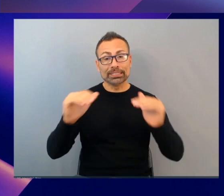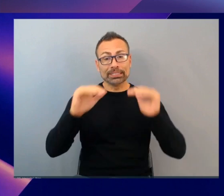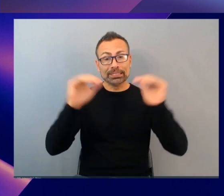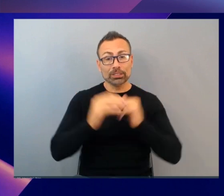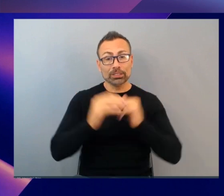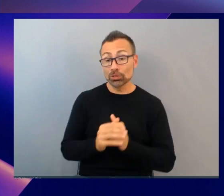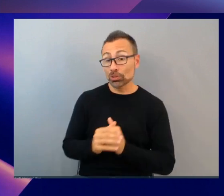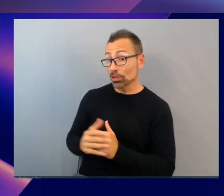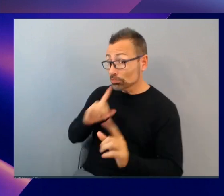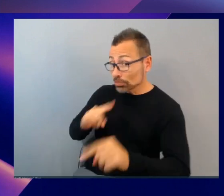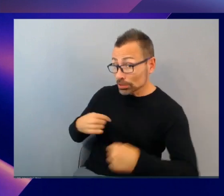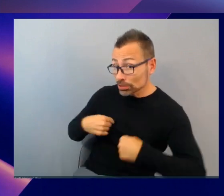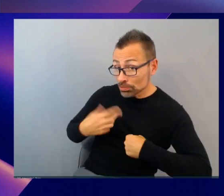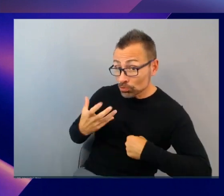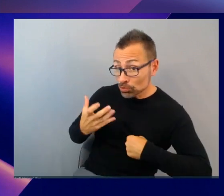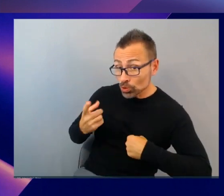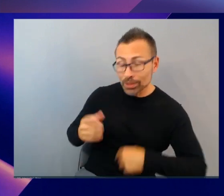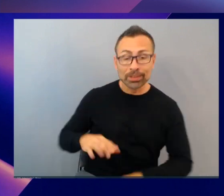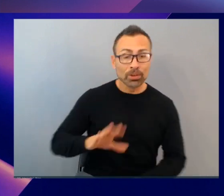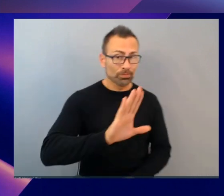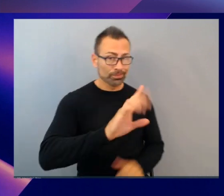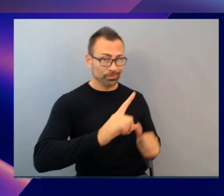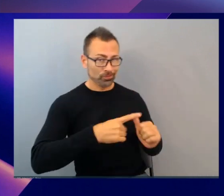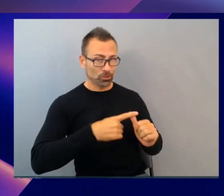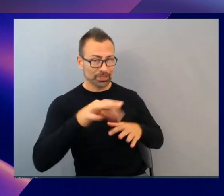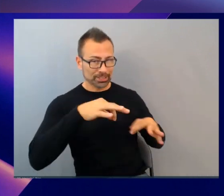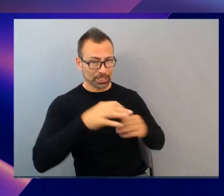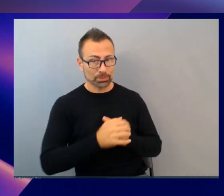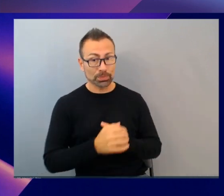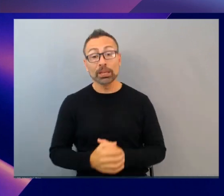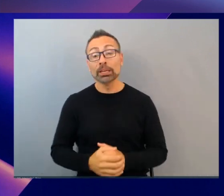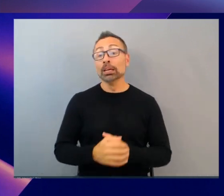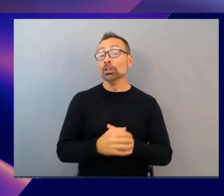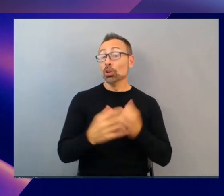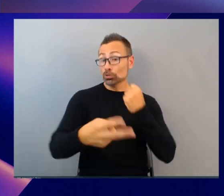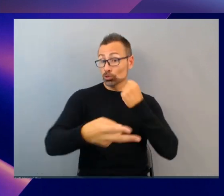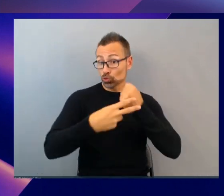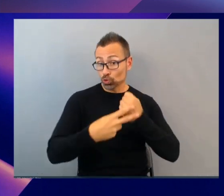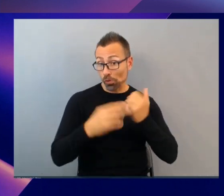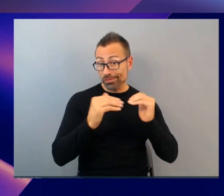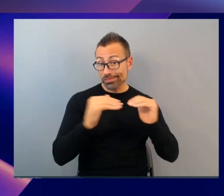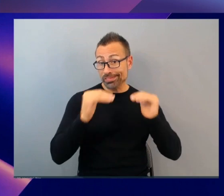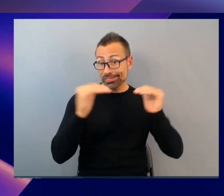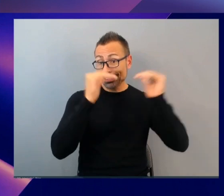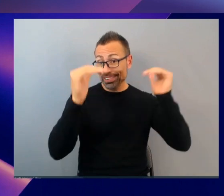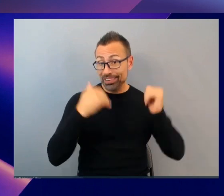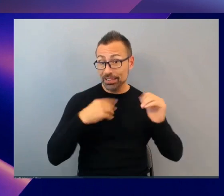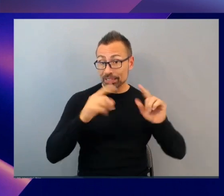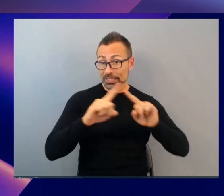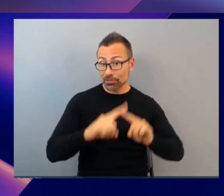Yeah, so, storage tiers, you can have different storage tiers on Amazon S3. Yes. - It has no constraint